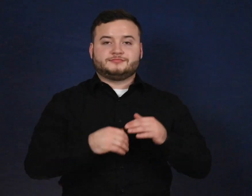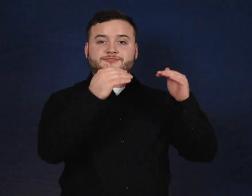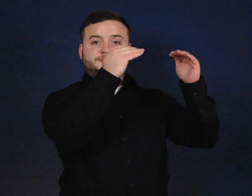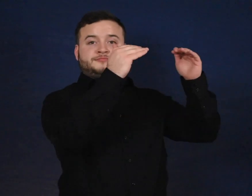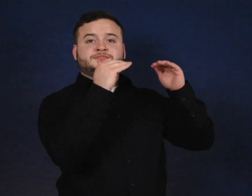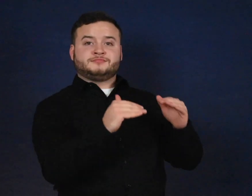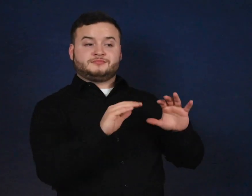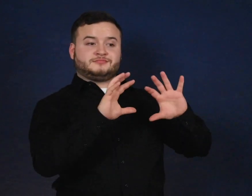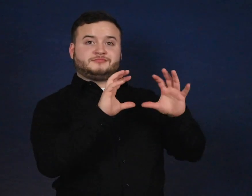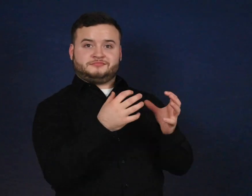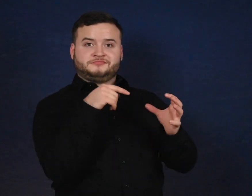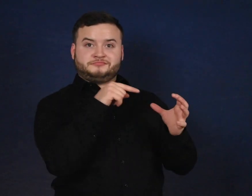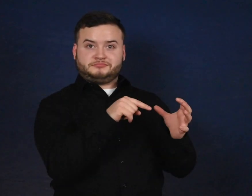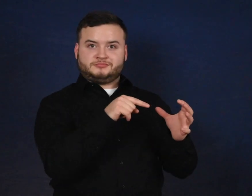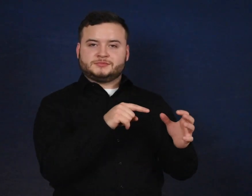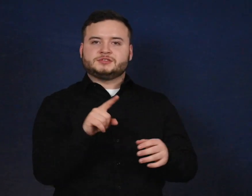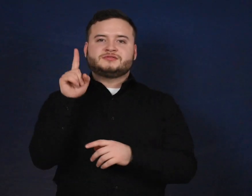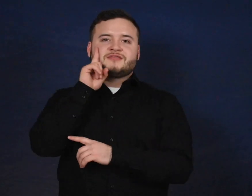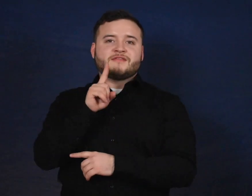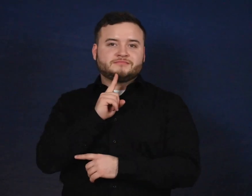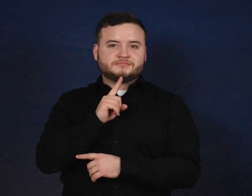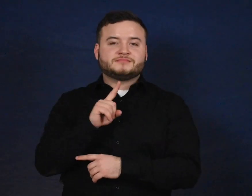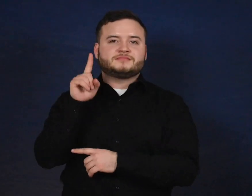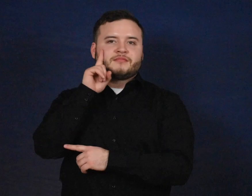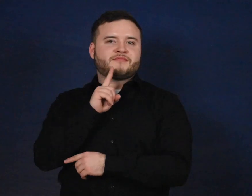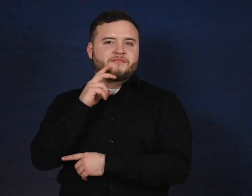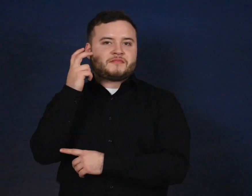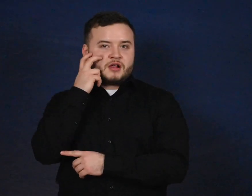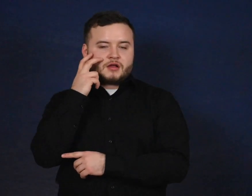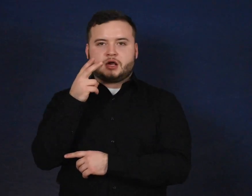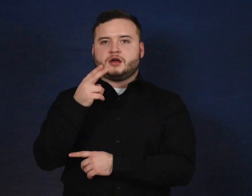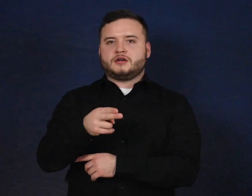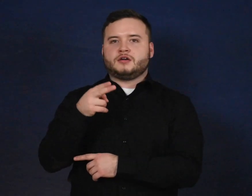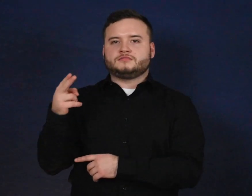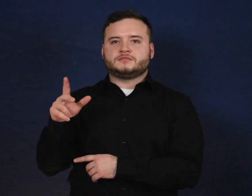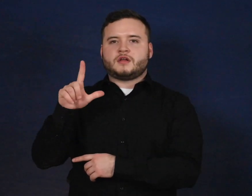Next, we will talk about Deaf, DeafBlind & Hard